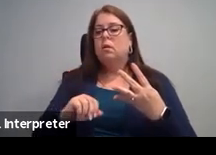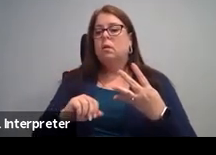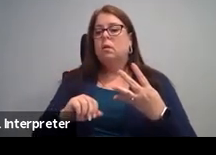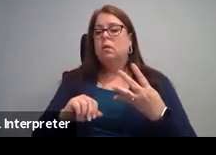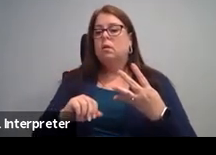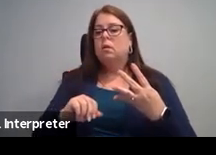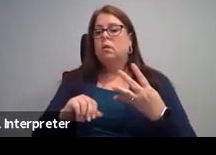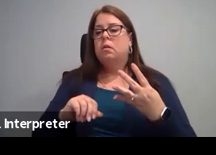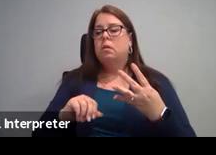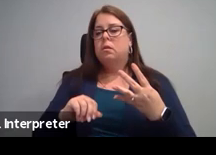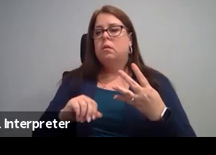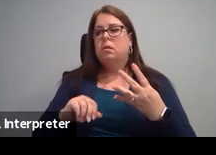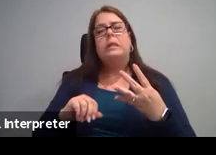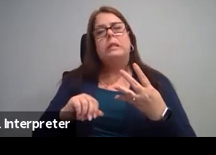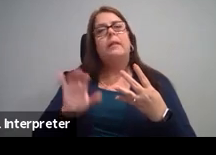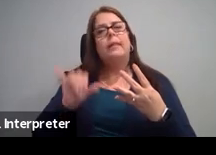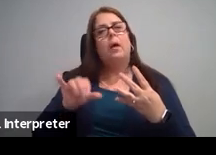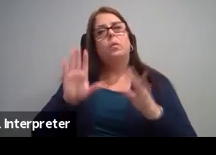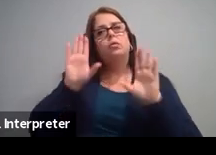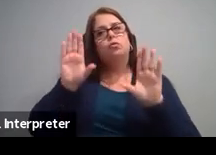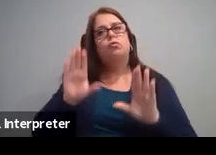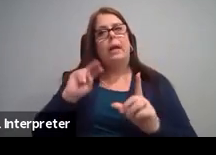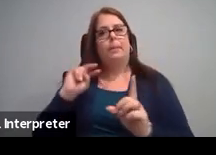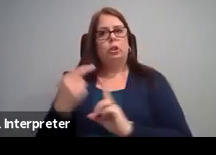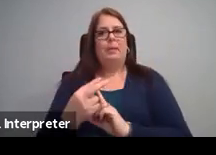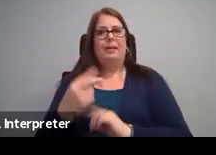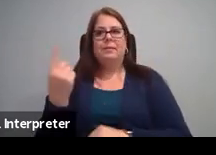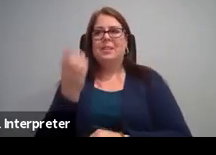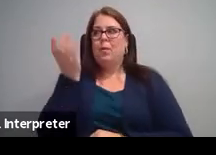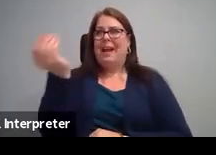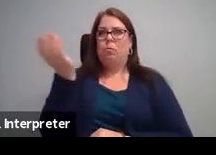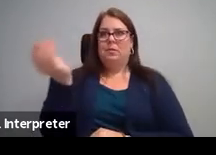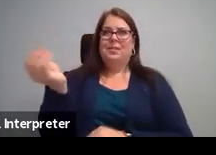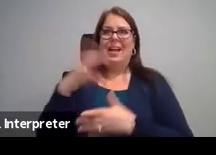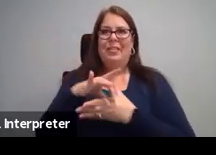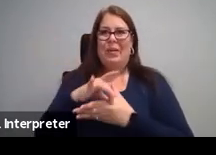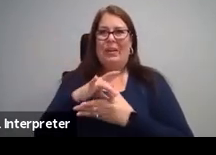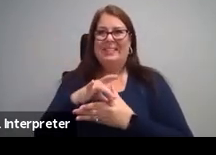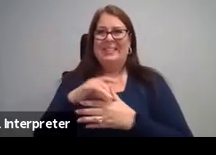Laurie Arnold: You know, outside the content area who can help facilitate and make sure that the teacher.